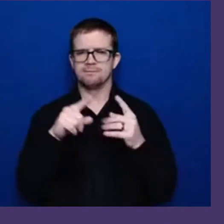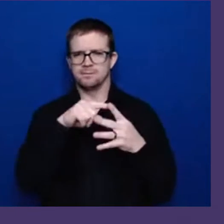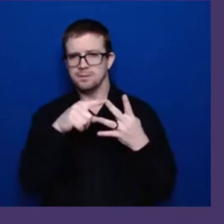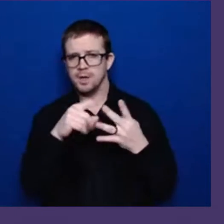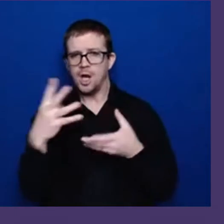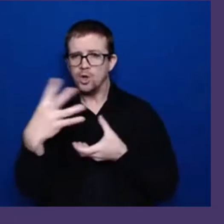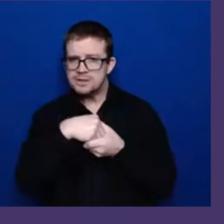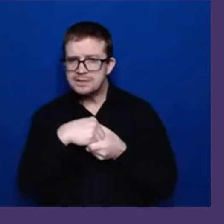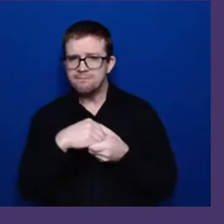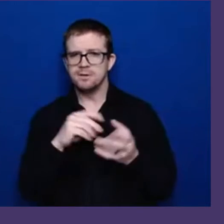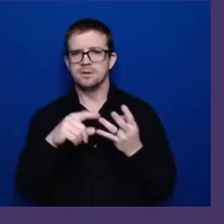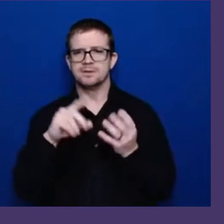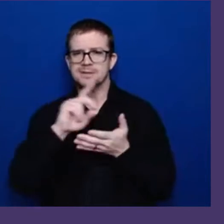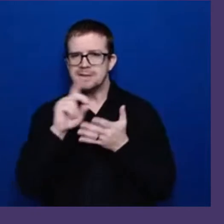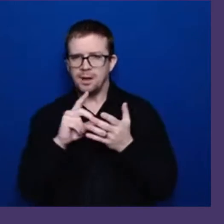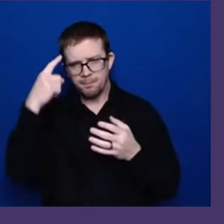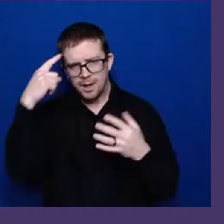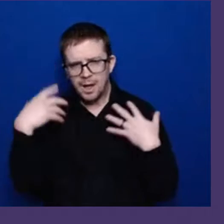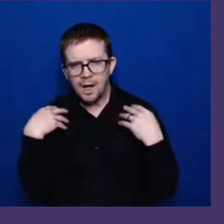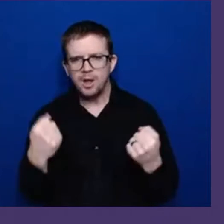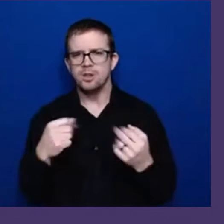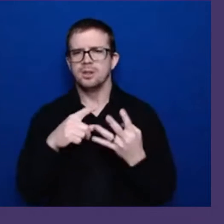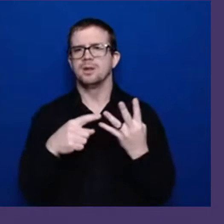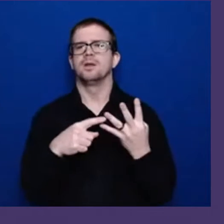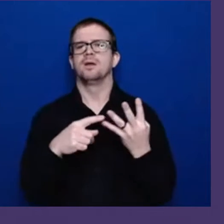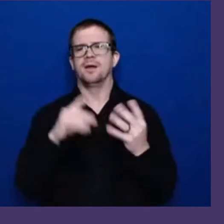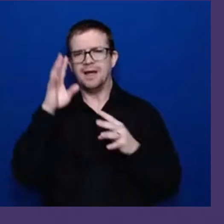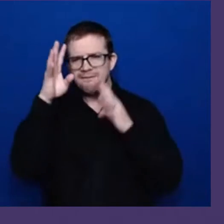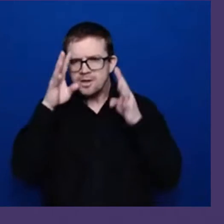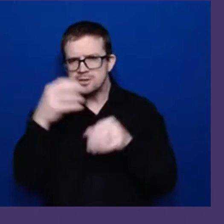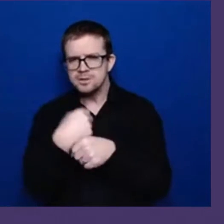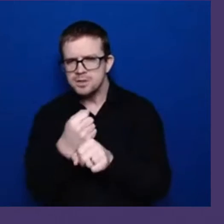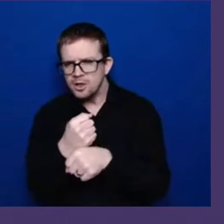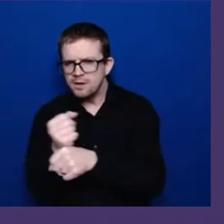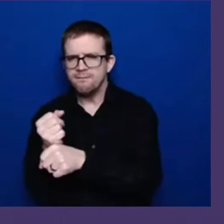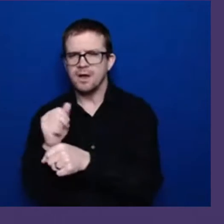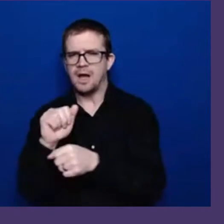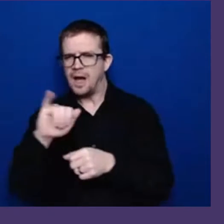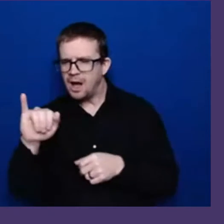generative AI, and of course, events. Jenny Lay-Flurrie: You can see them all